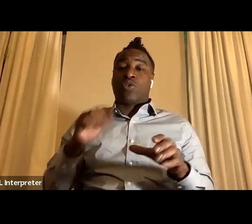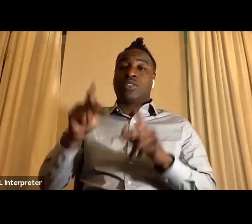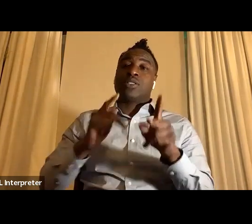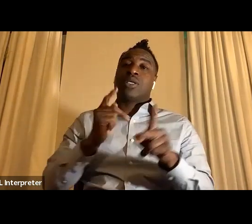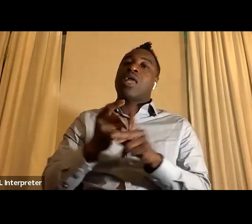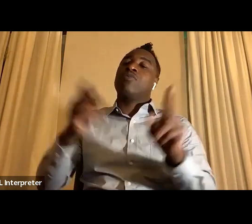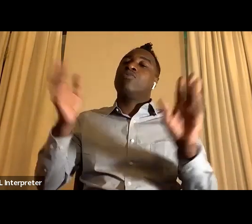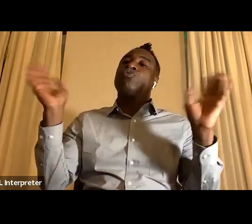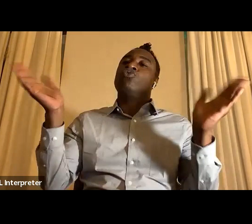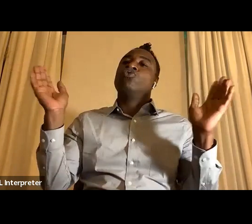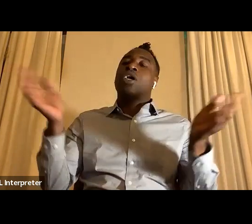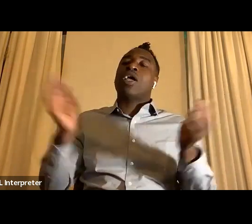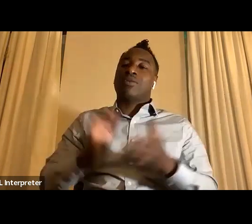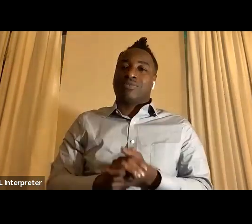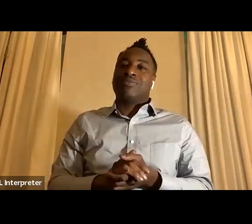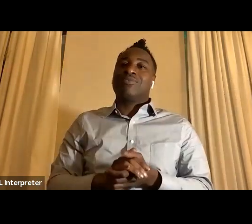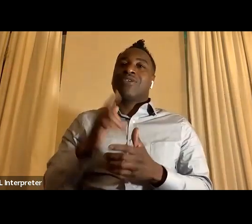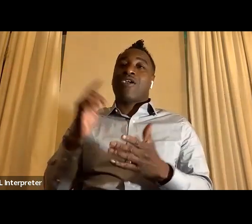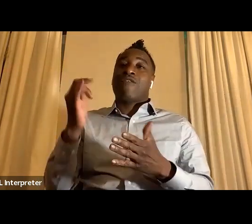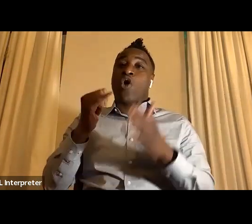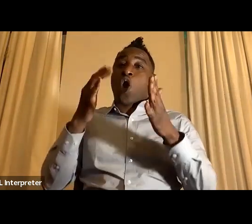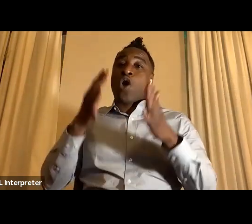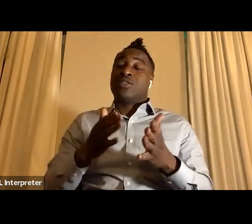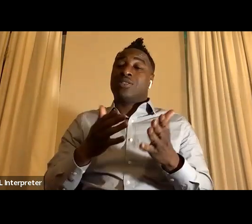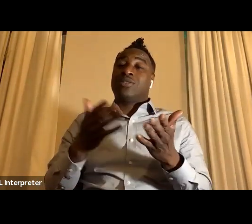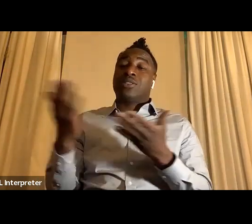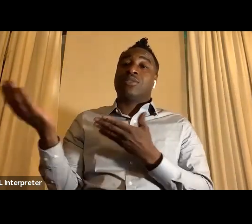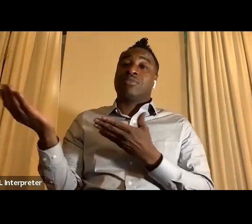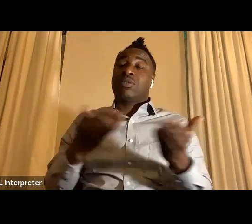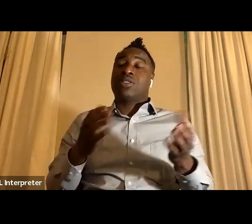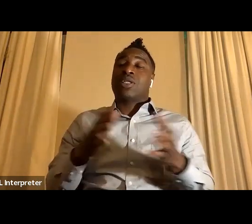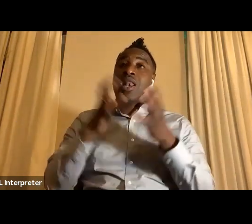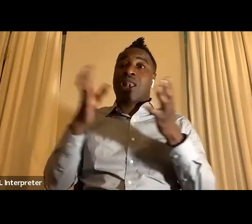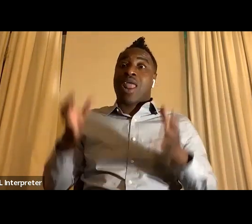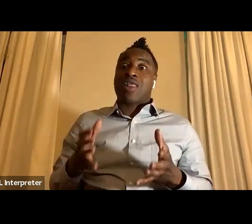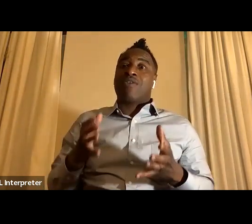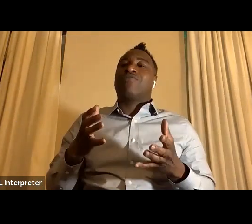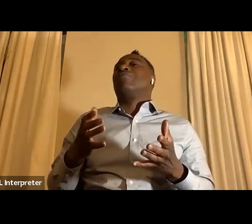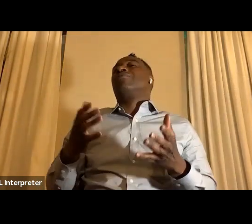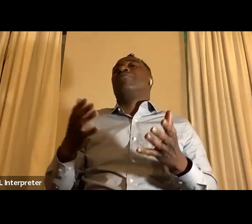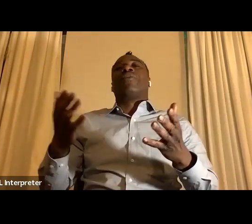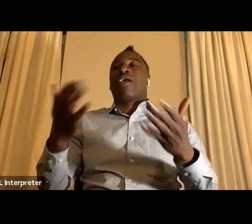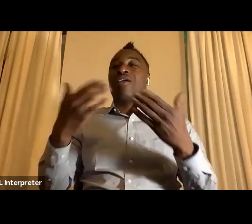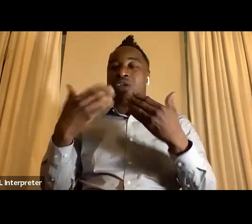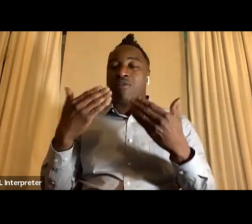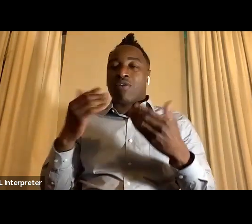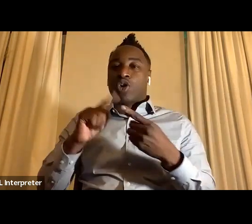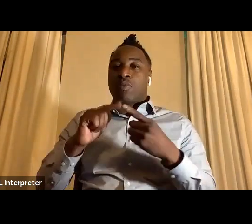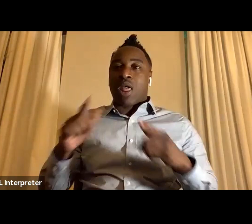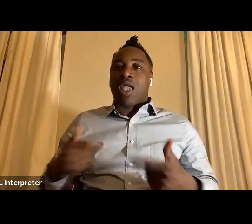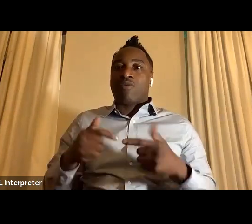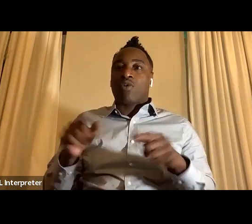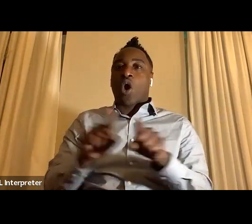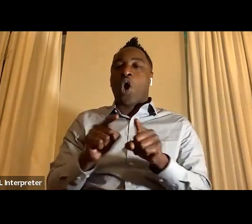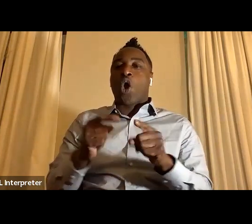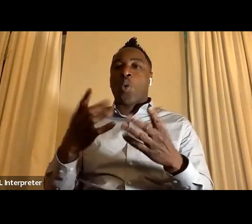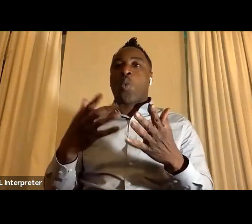It brings a tremendous love and amount of gratitude into my life. And we'd also once again, just like to highlight our partners,